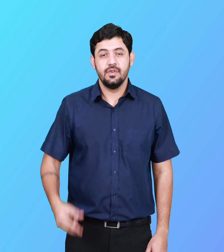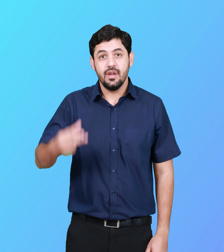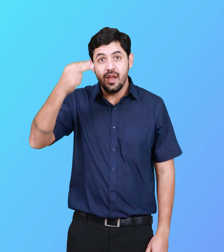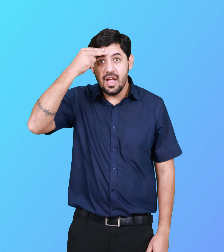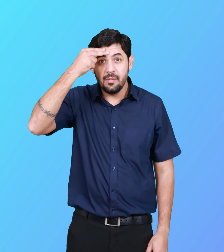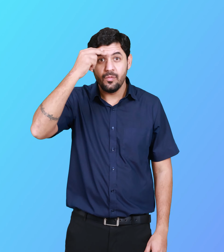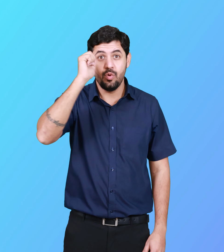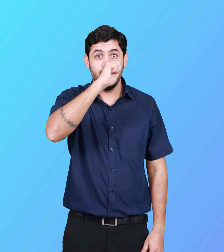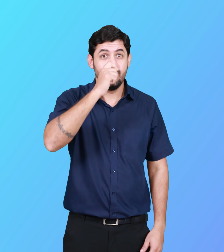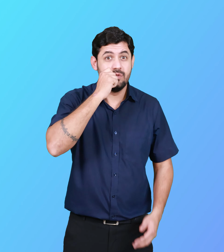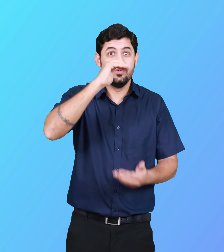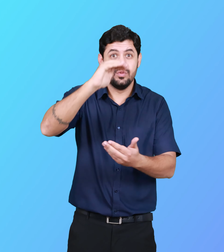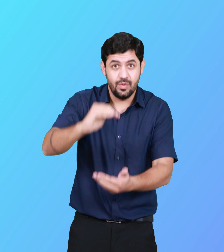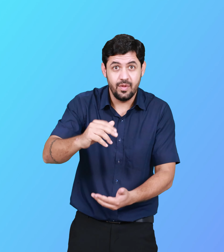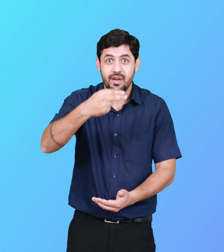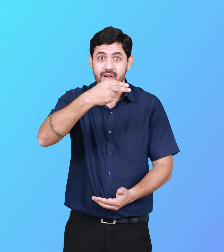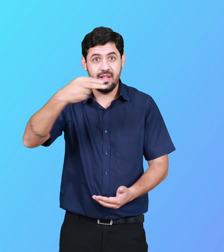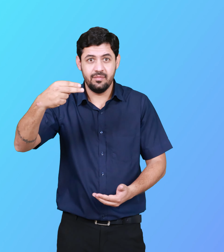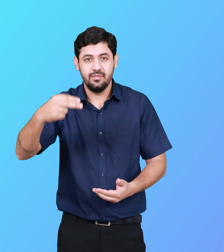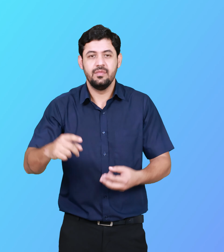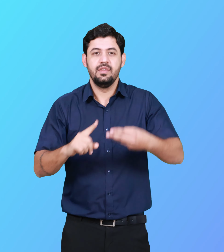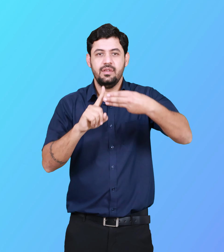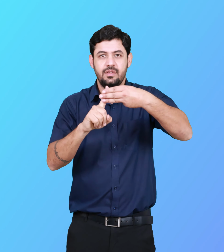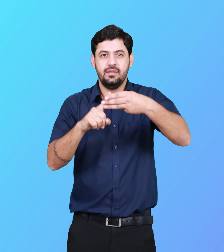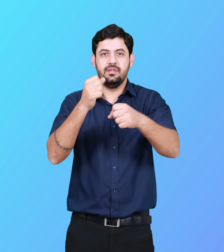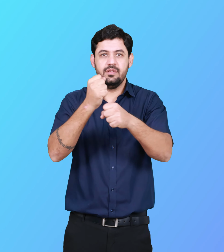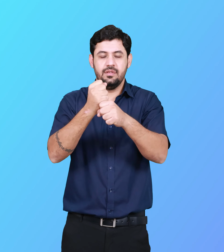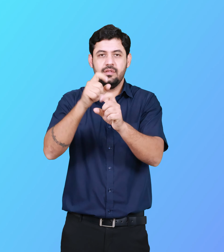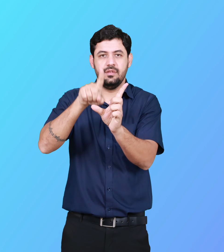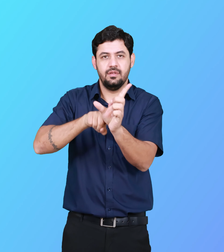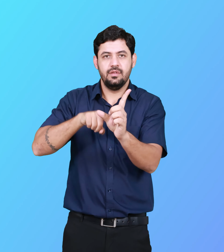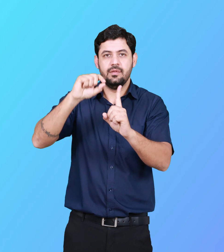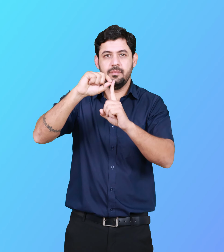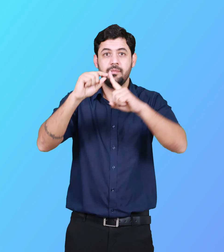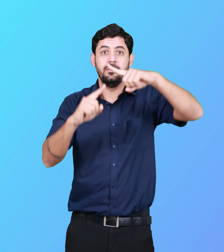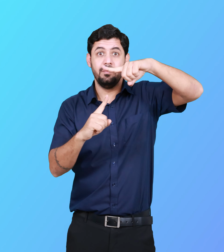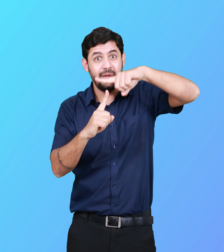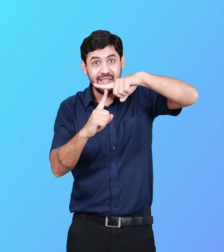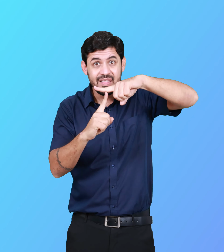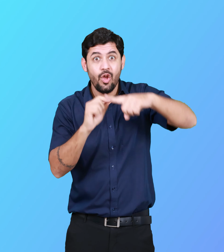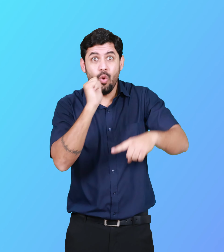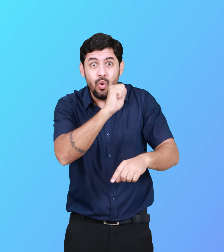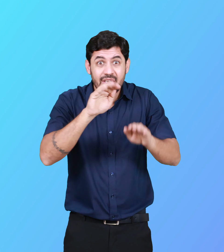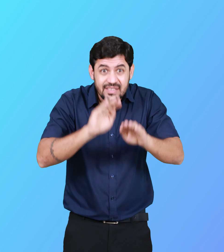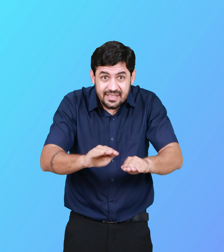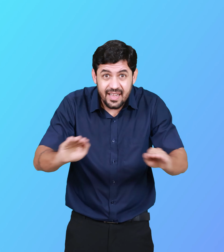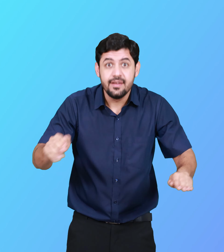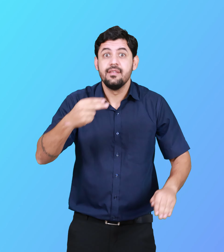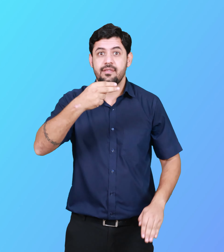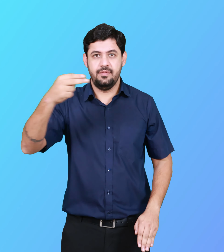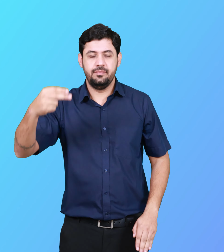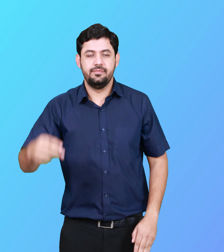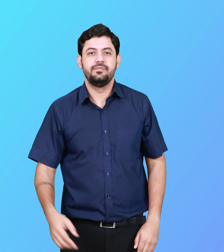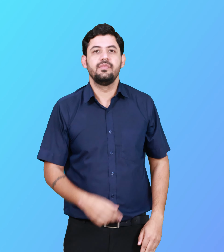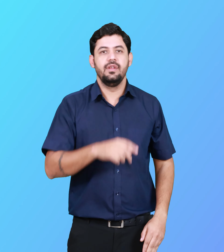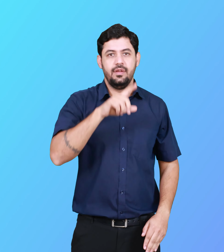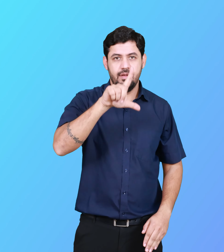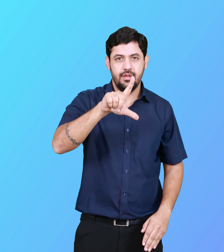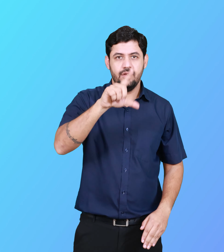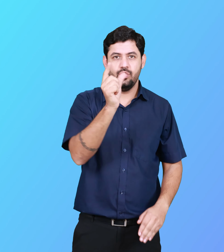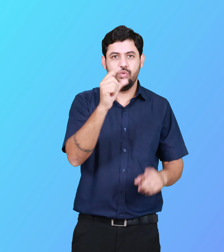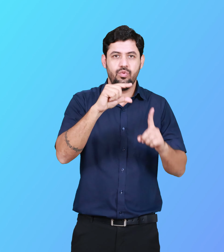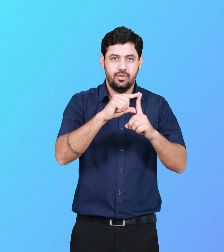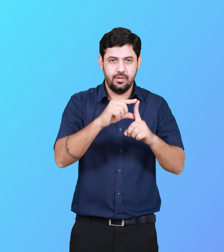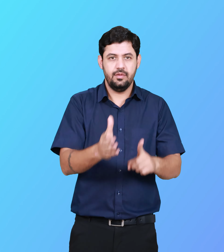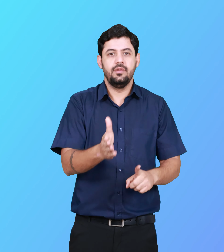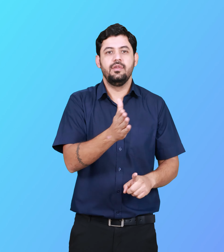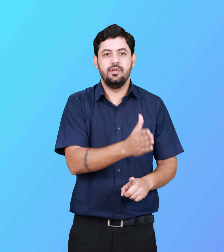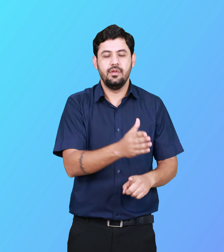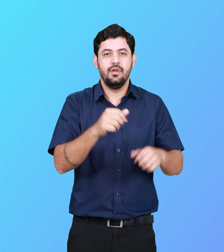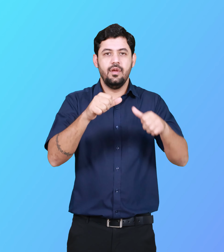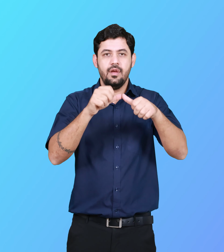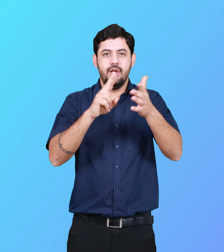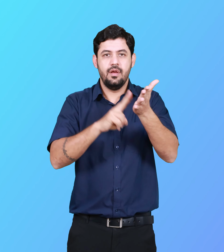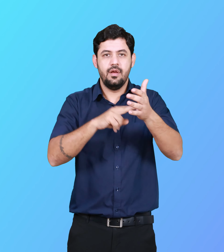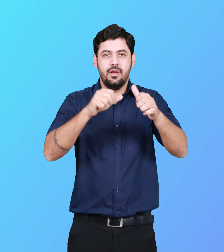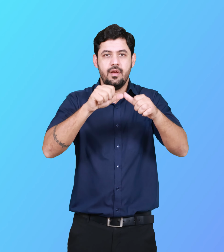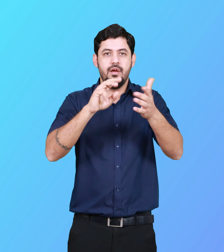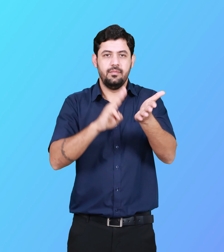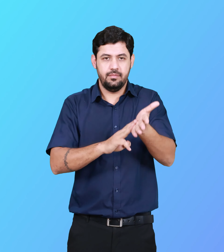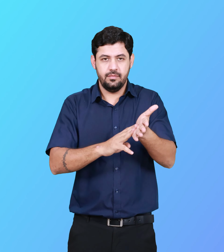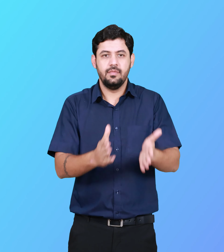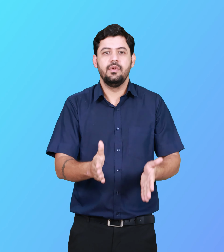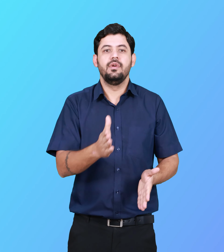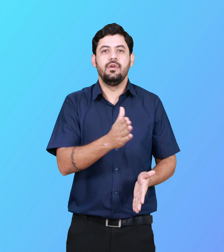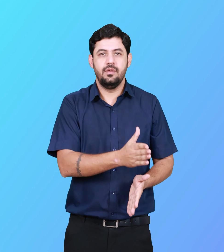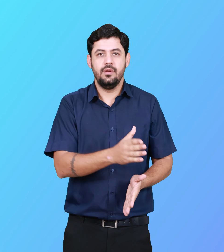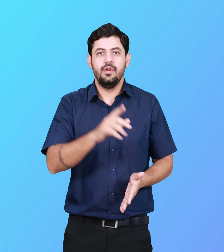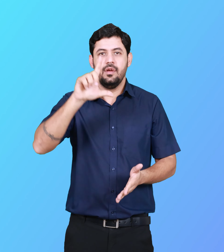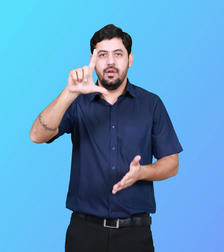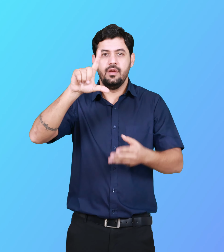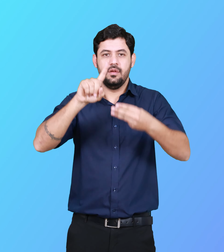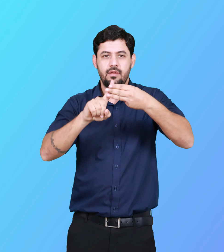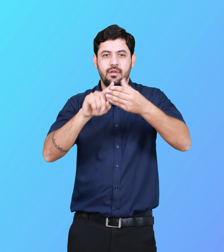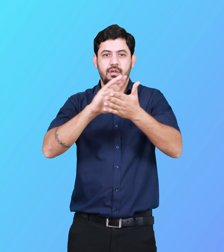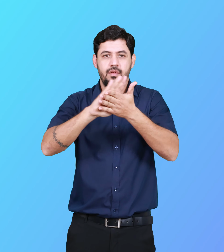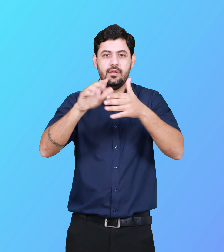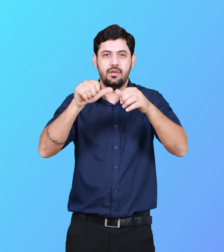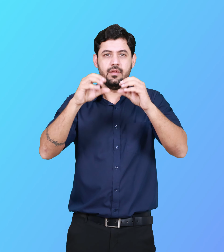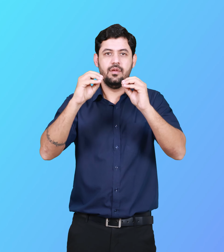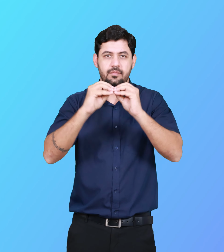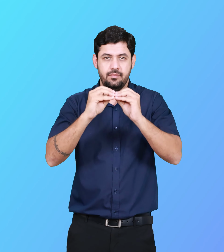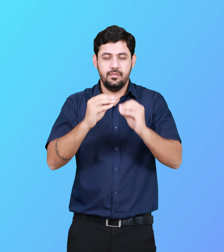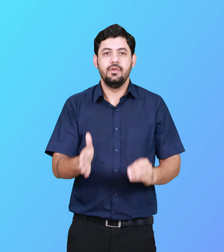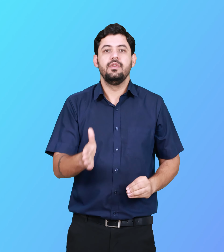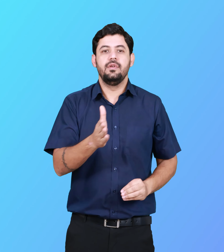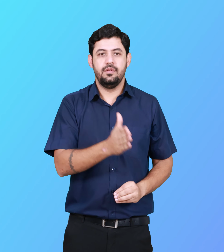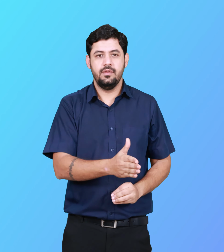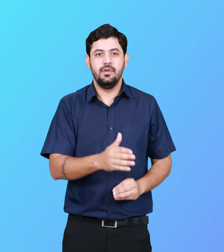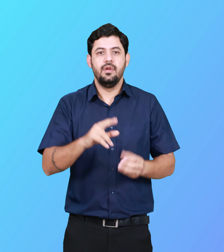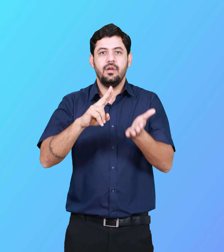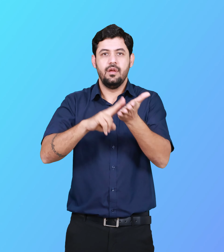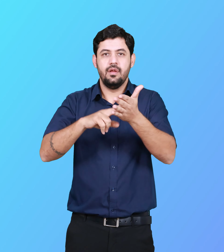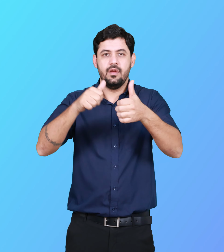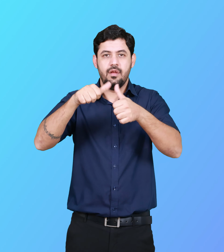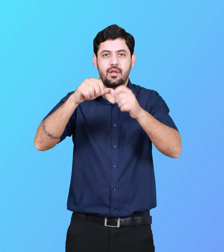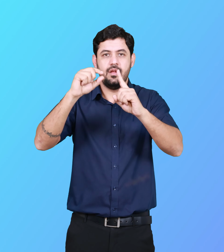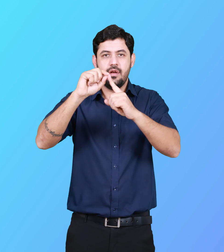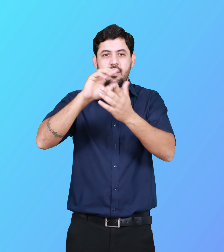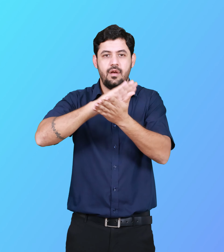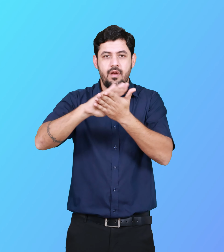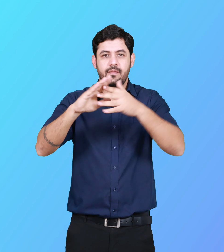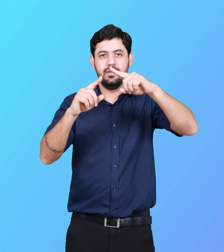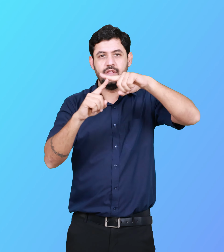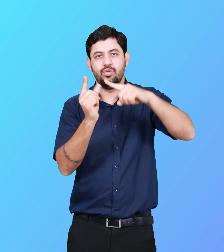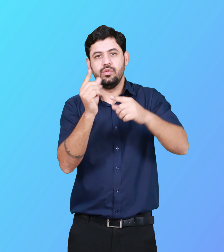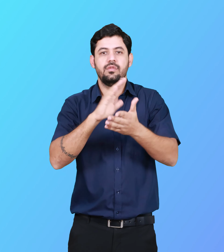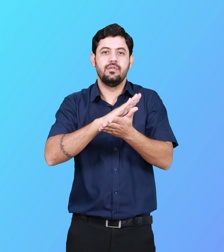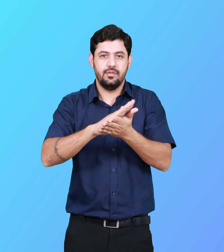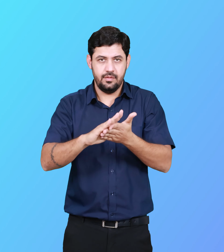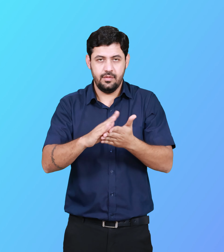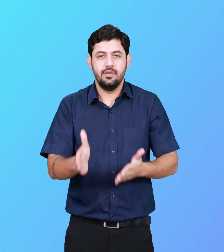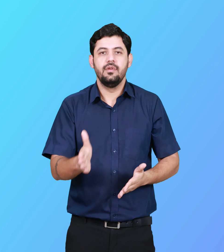Egypt was the ancestor of the people of Lud, Anam, Lehab, Naphtuh,